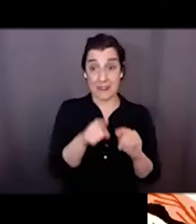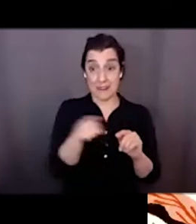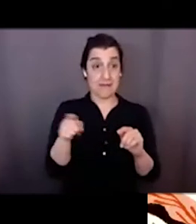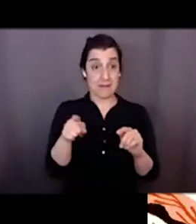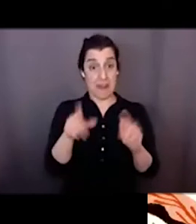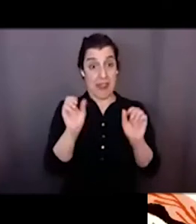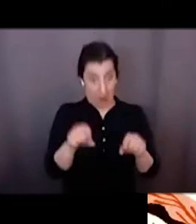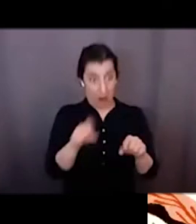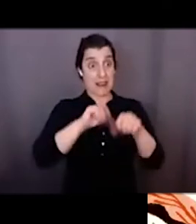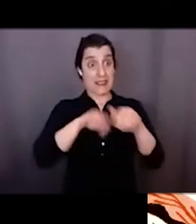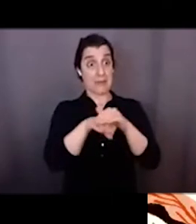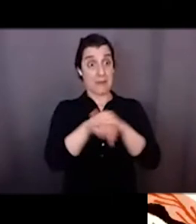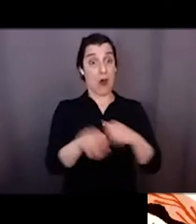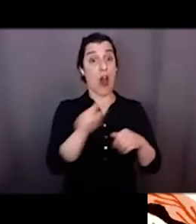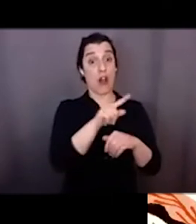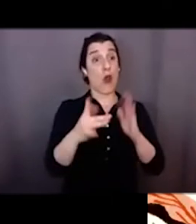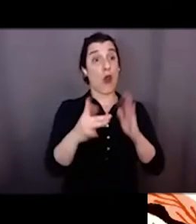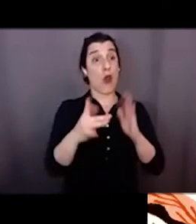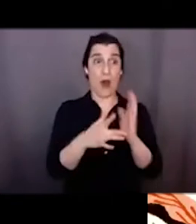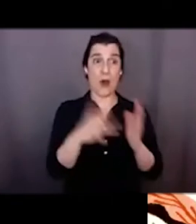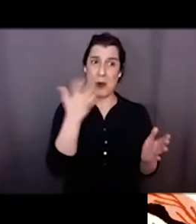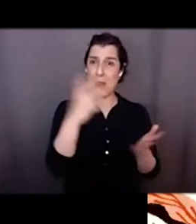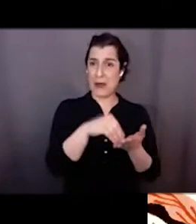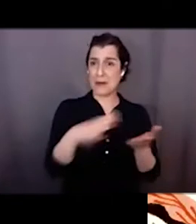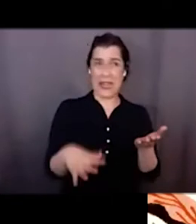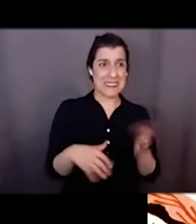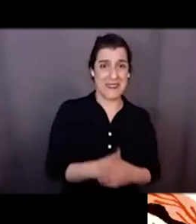those technologies often are pretty expensive and many folks can't afford to